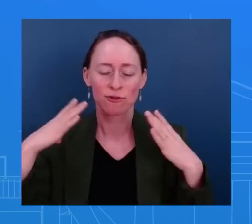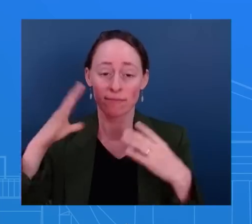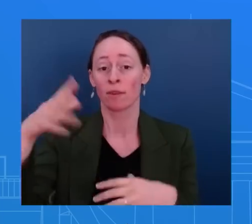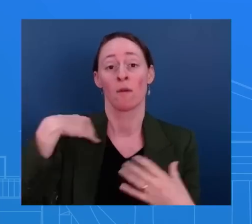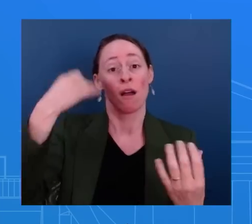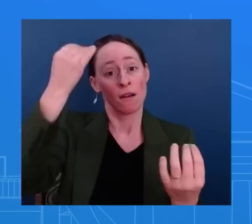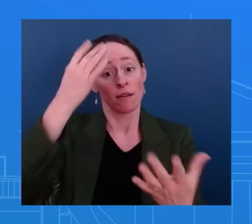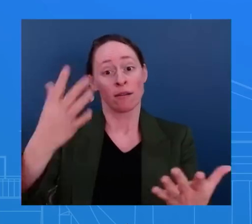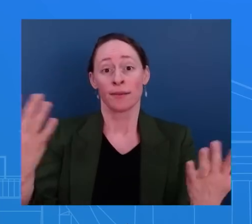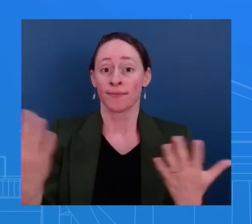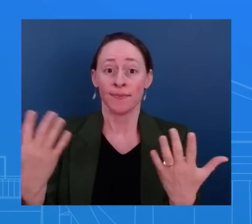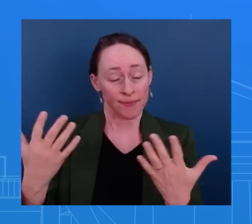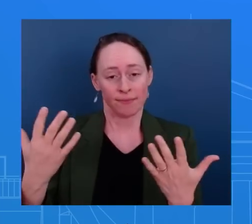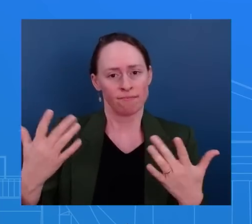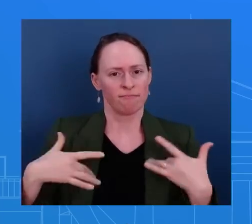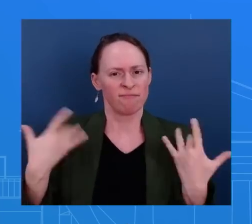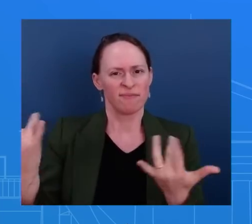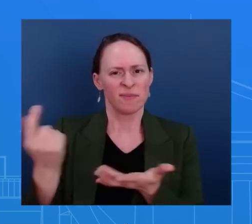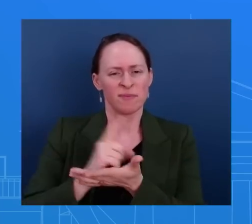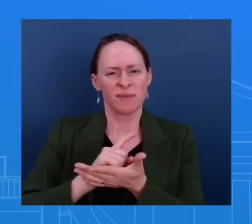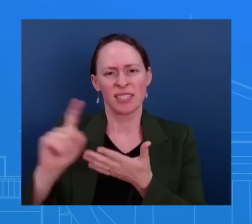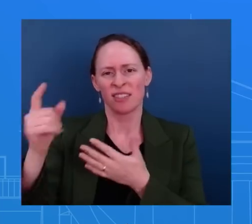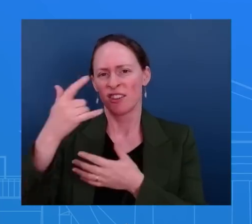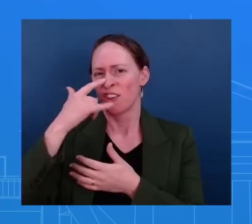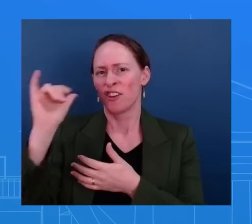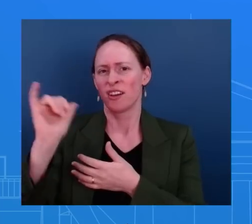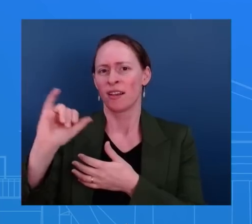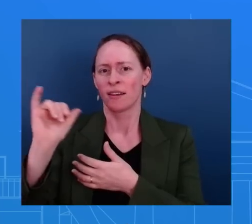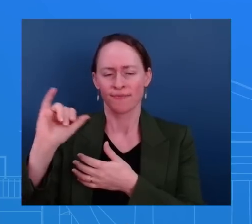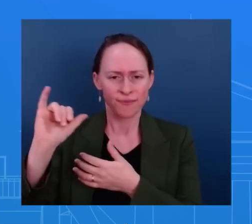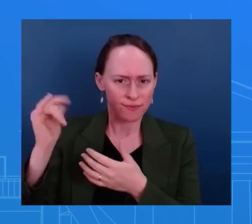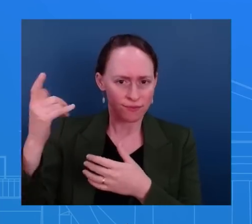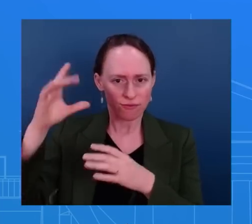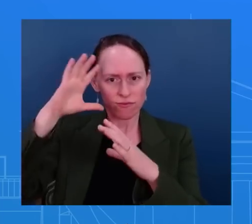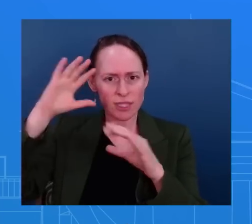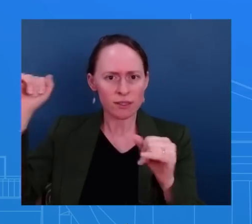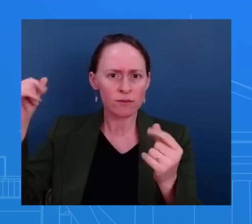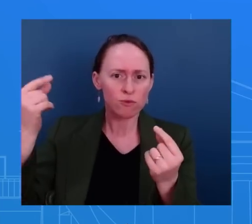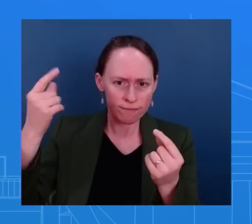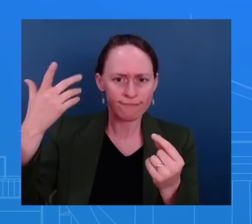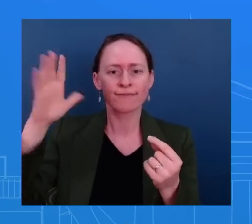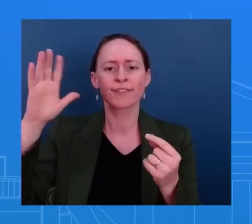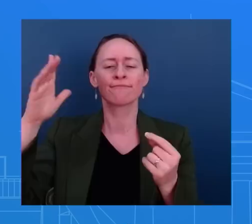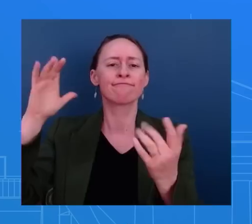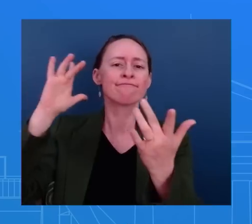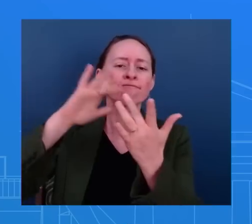President Biden spoke today with France, Germany, Italy, and the United Kingdom to discuss the situation in the Middle East